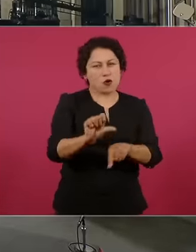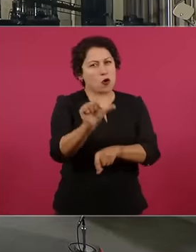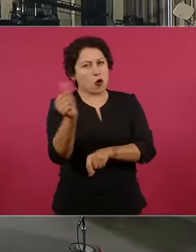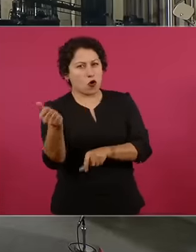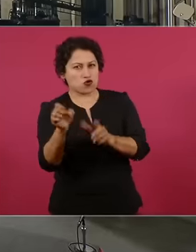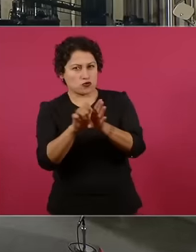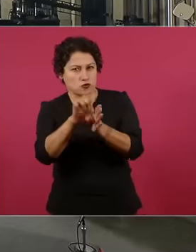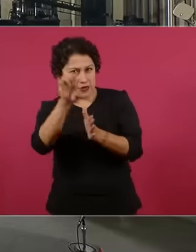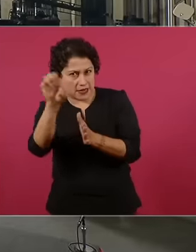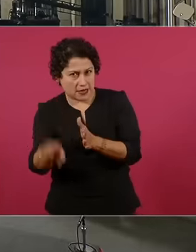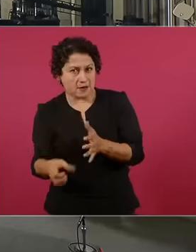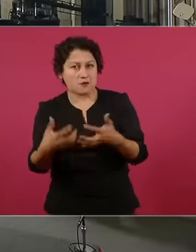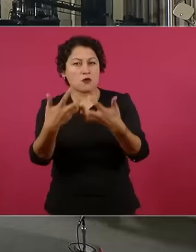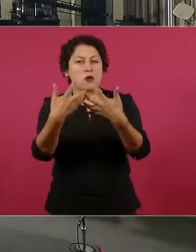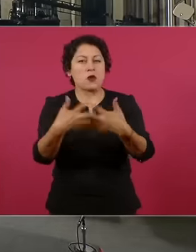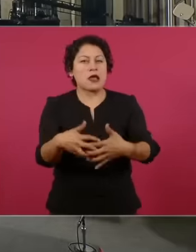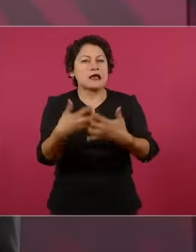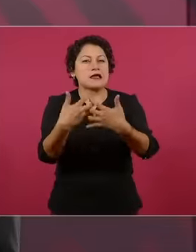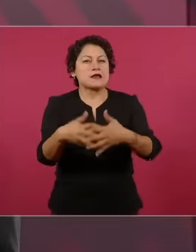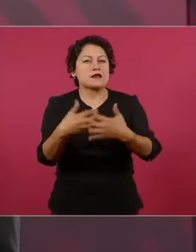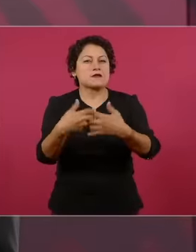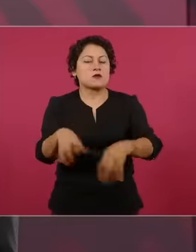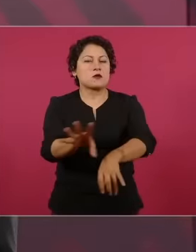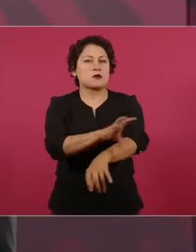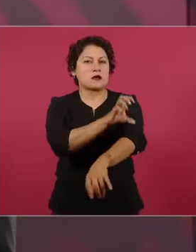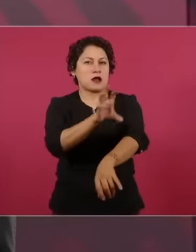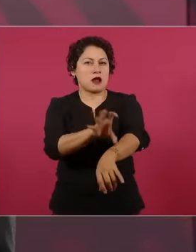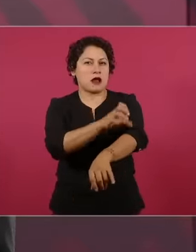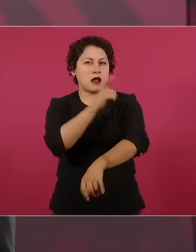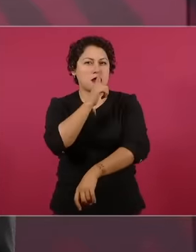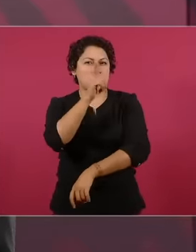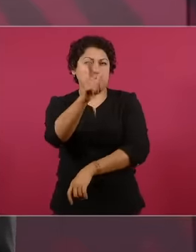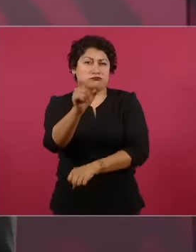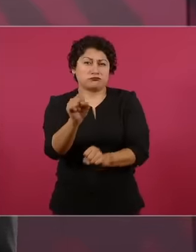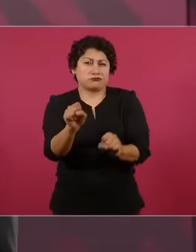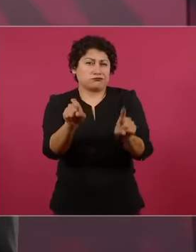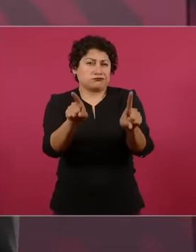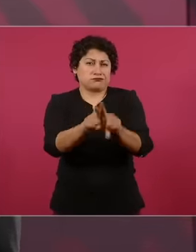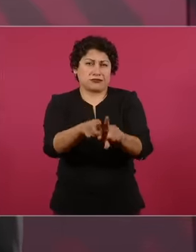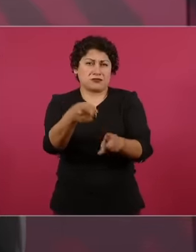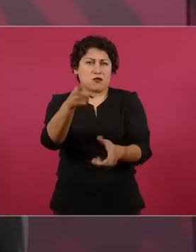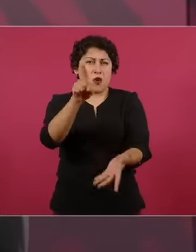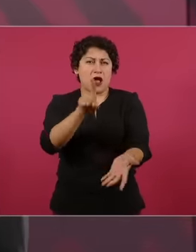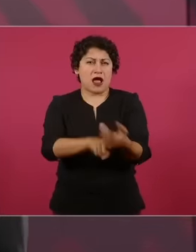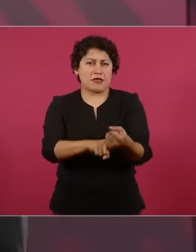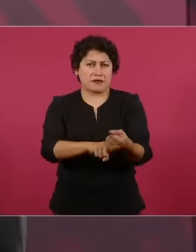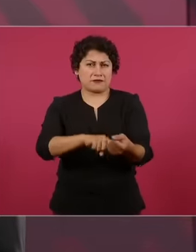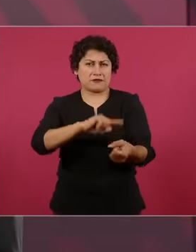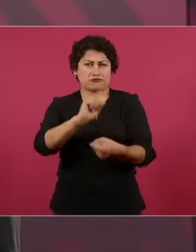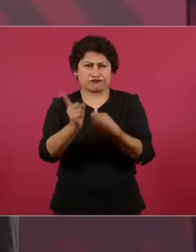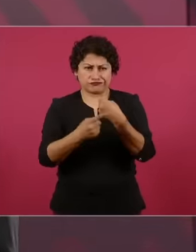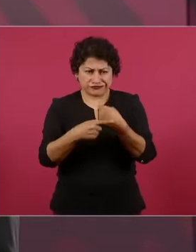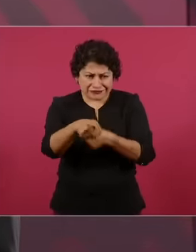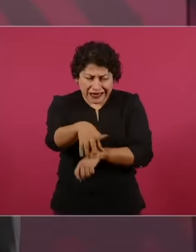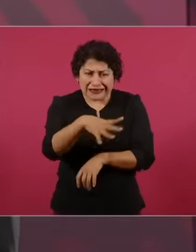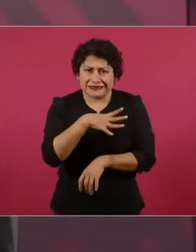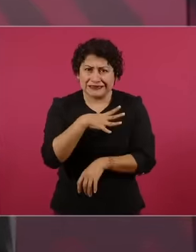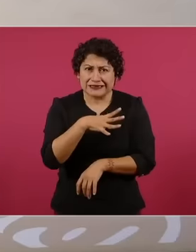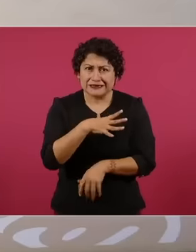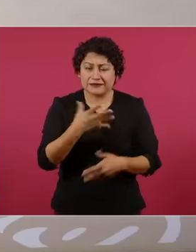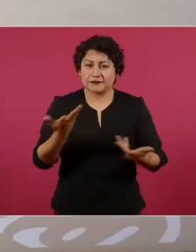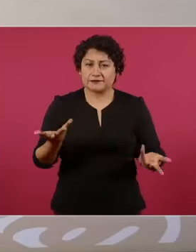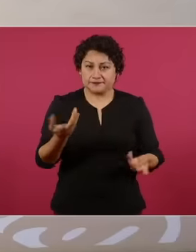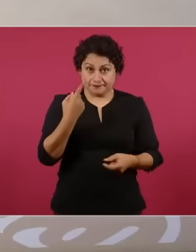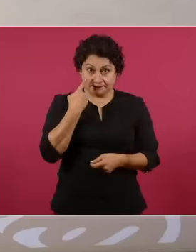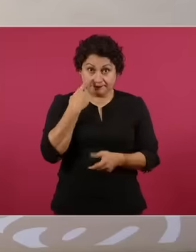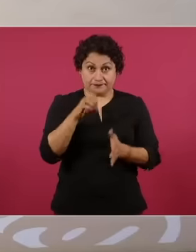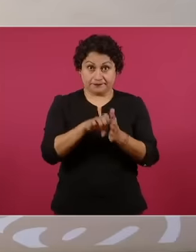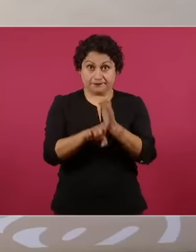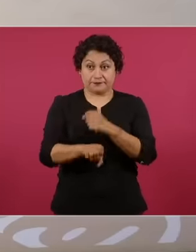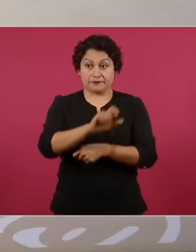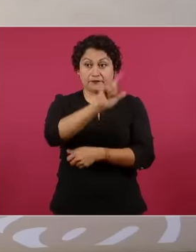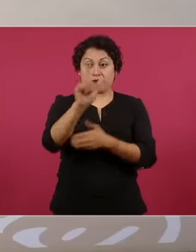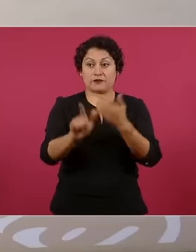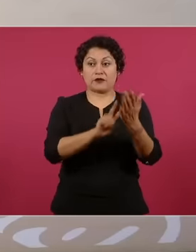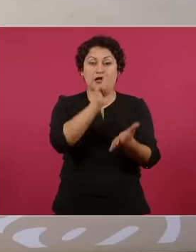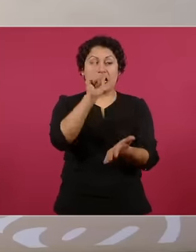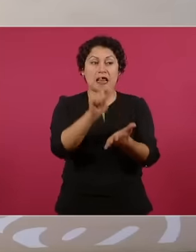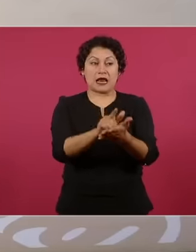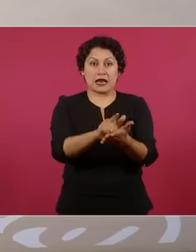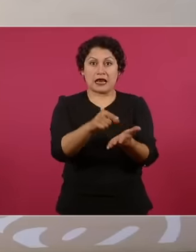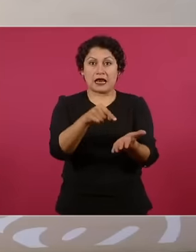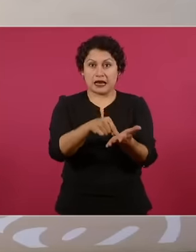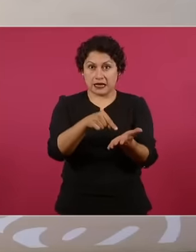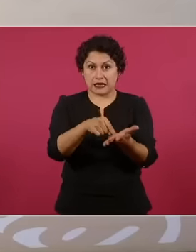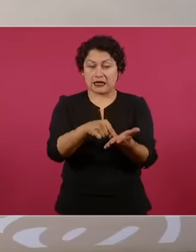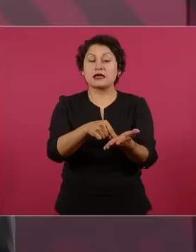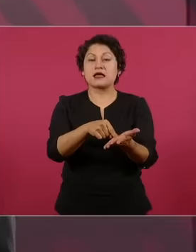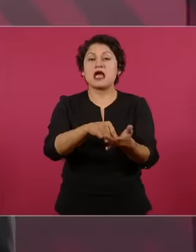also overturned a law in the judiciary